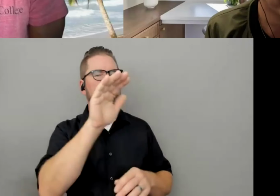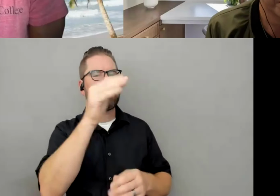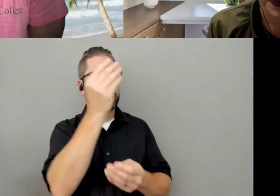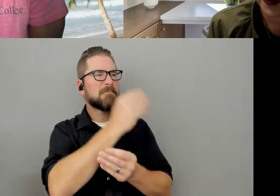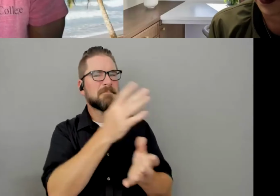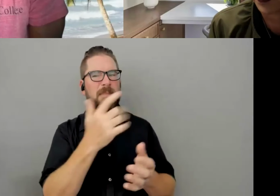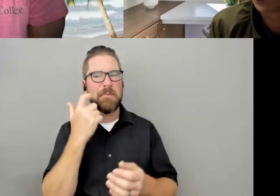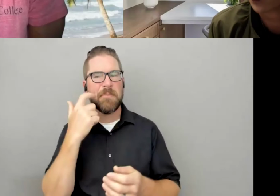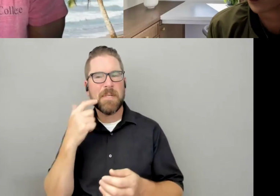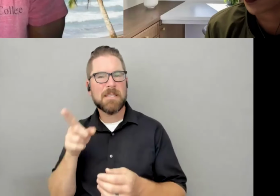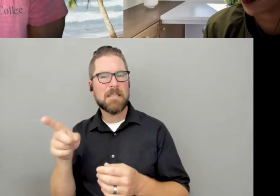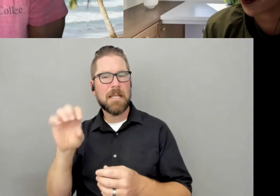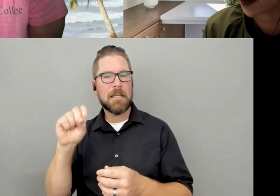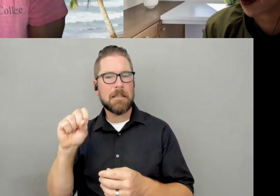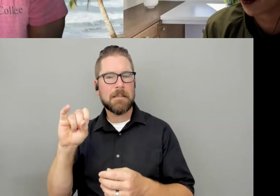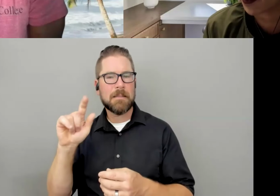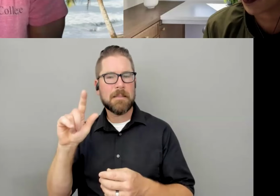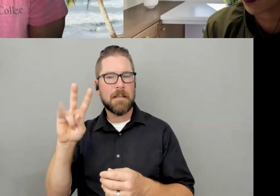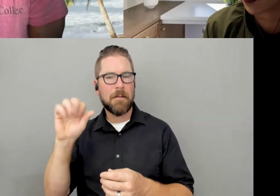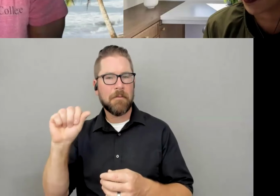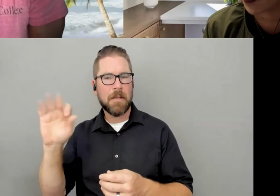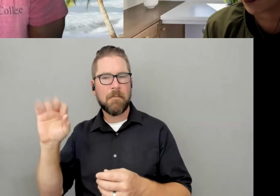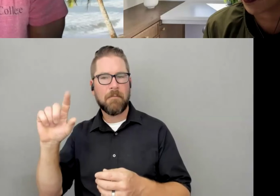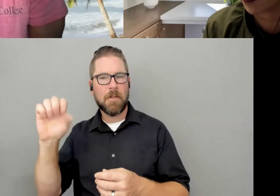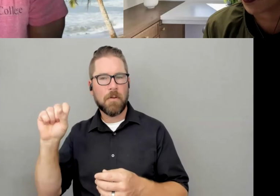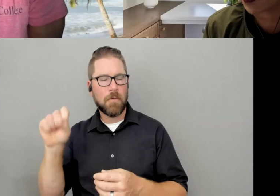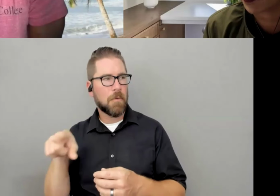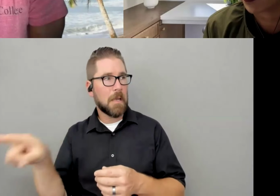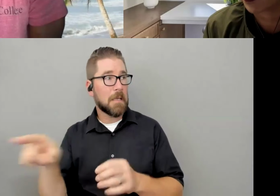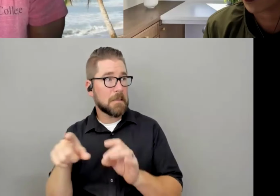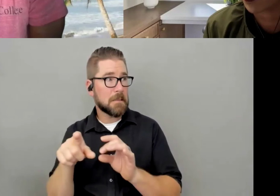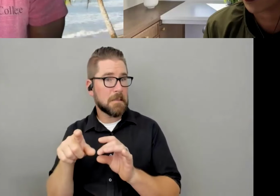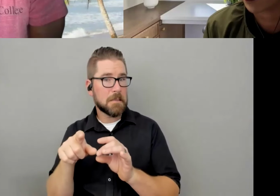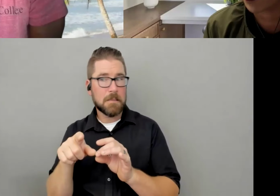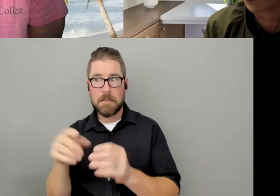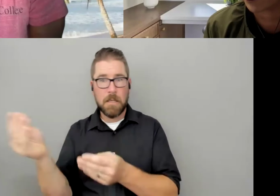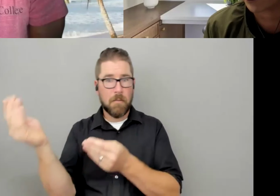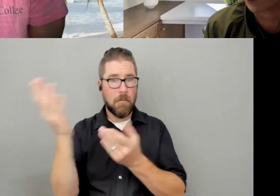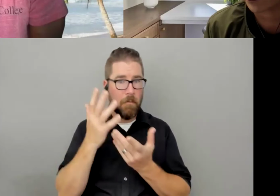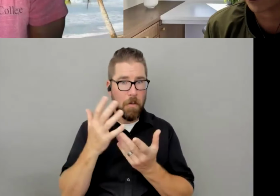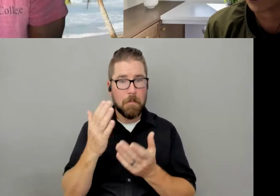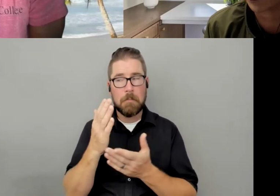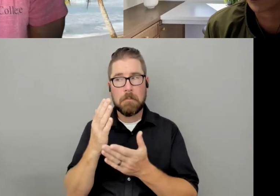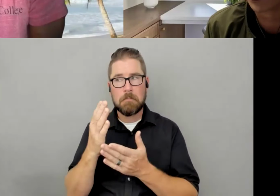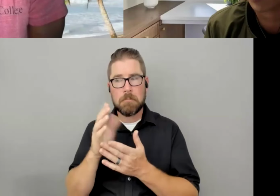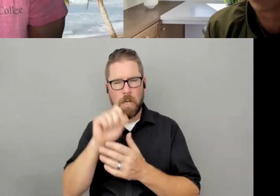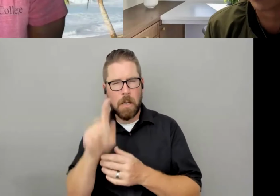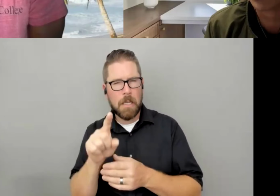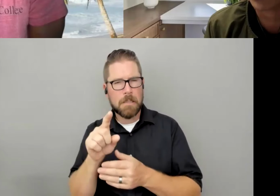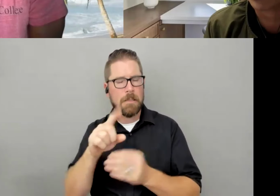regarding, students reaching out to her or saying that they have. So just wanted to bring it to the group's attention, because it looks like Silvia